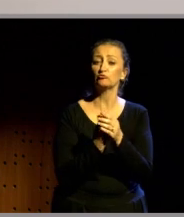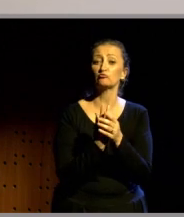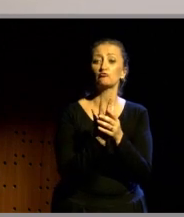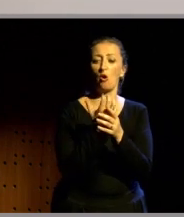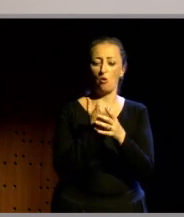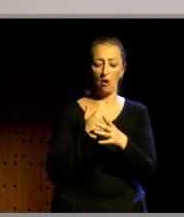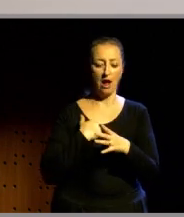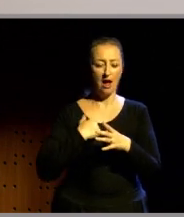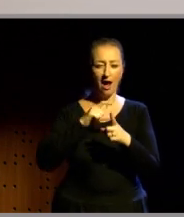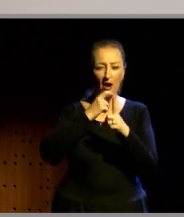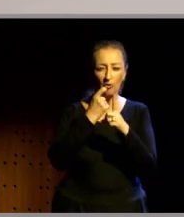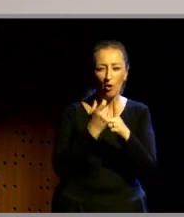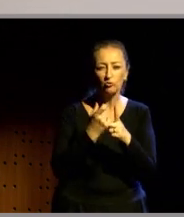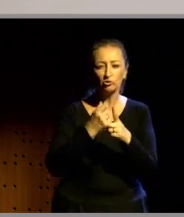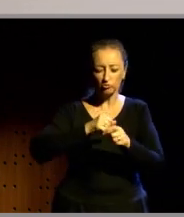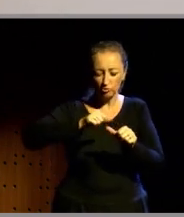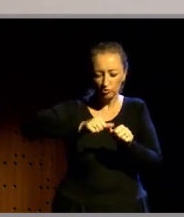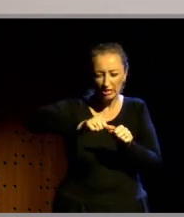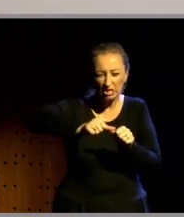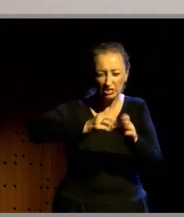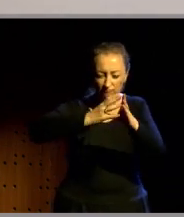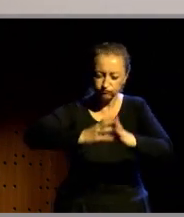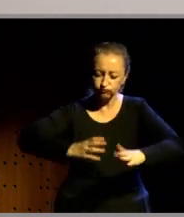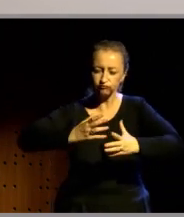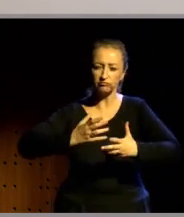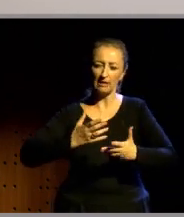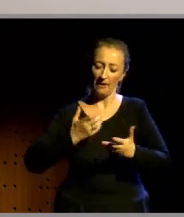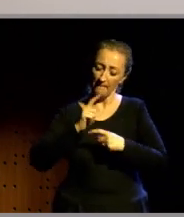that become richer year after year after year.